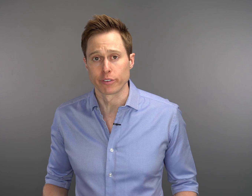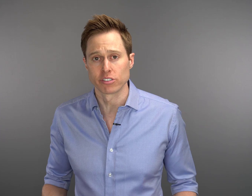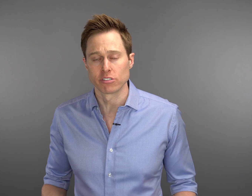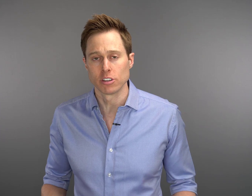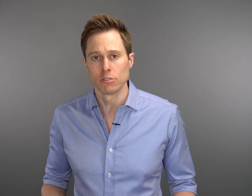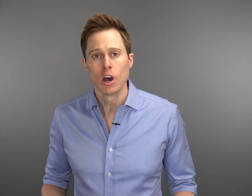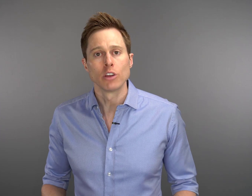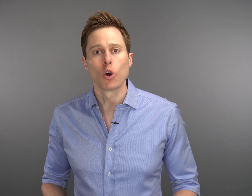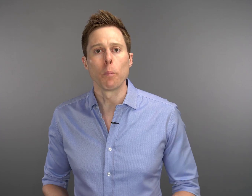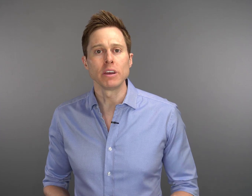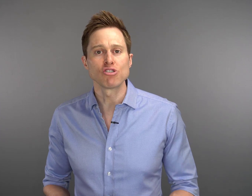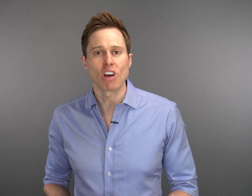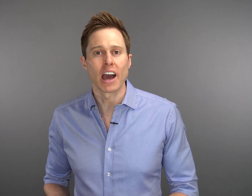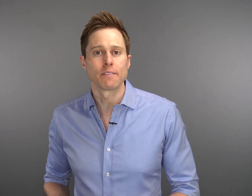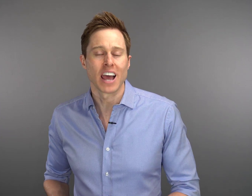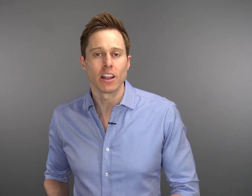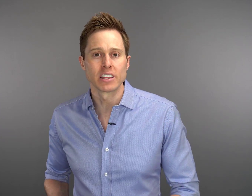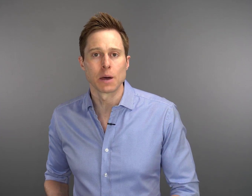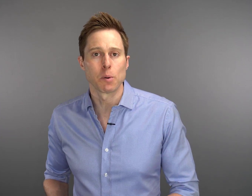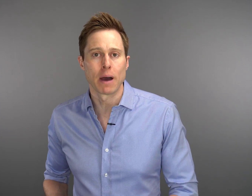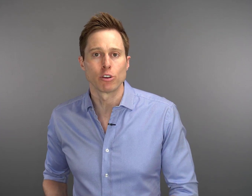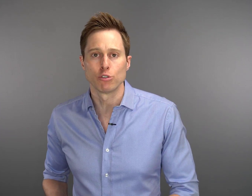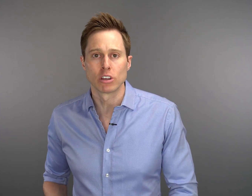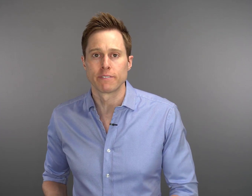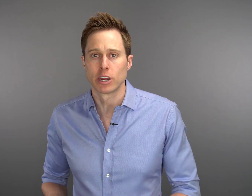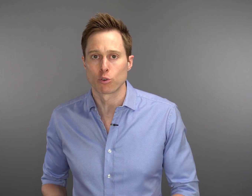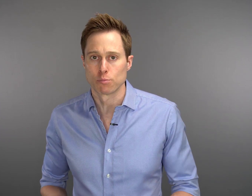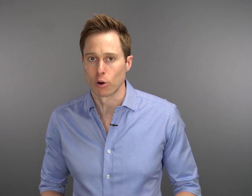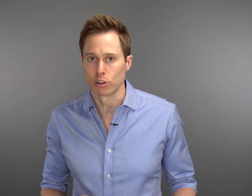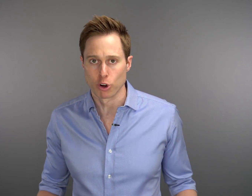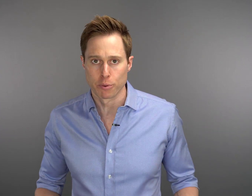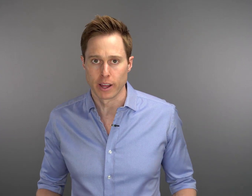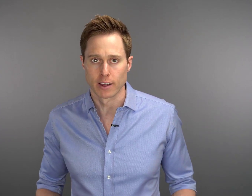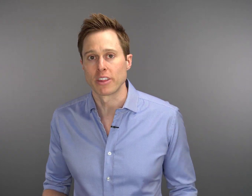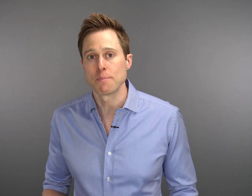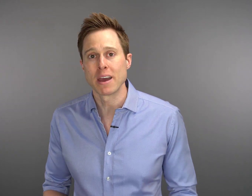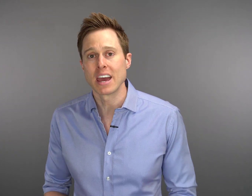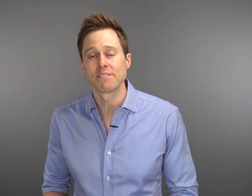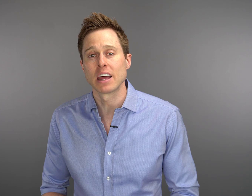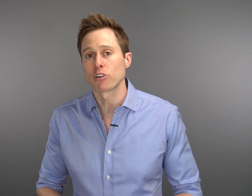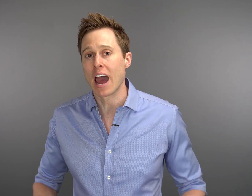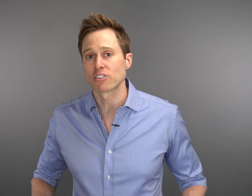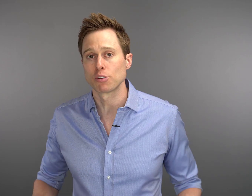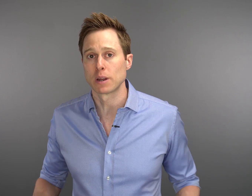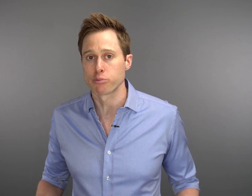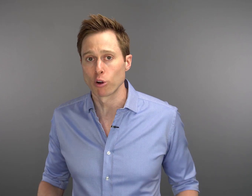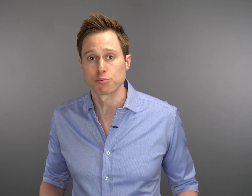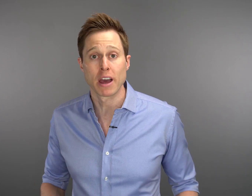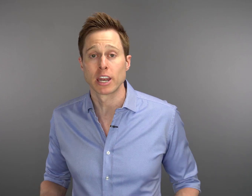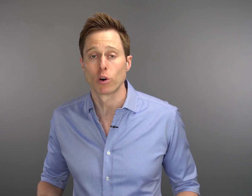to you, don't be shy of telling them about using Video Remote Interpreting. They may have never actually been approached by anyone